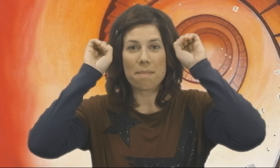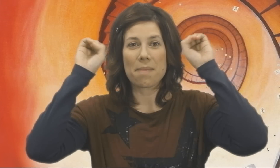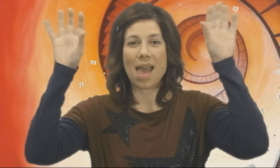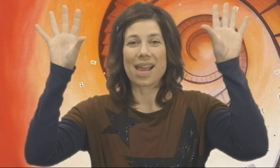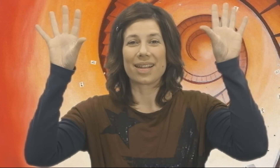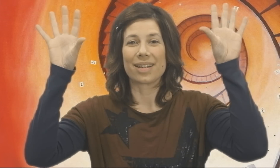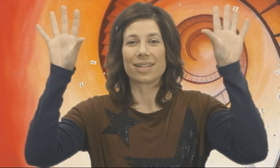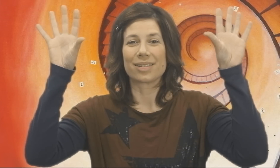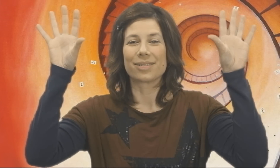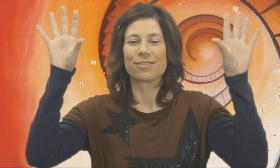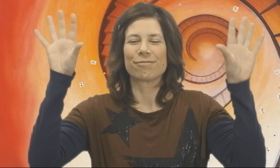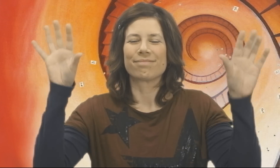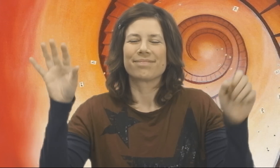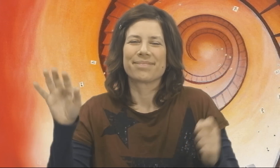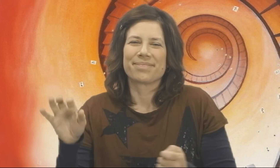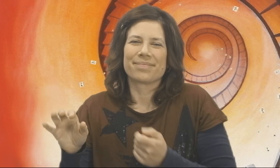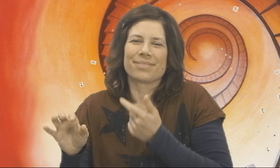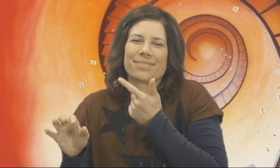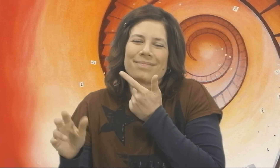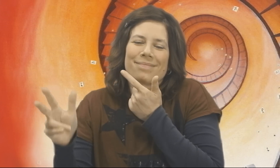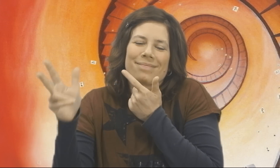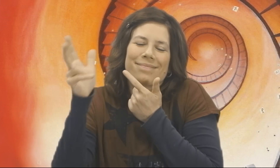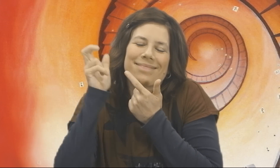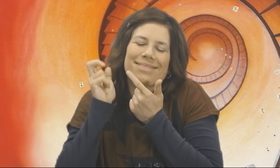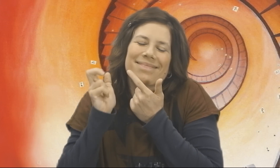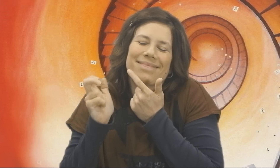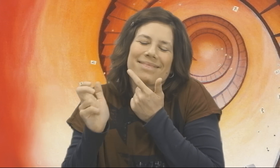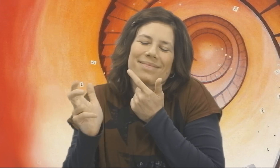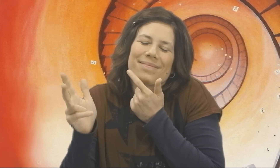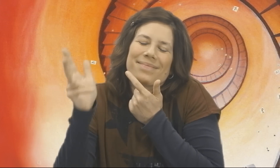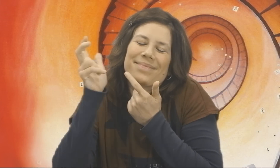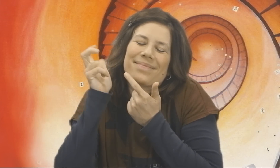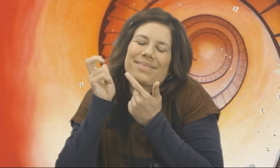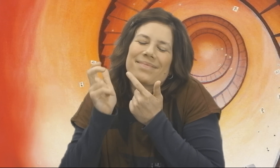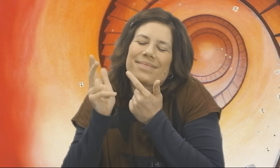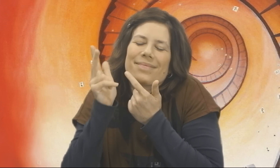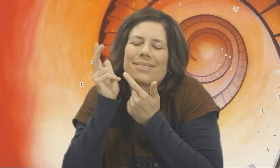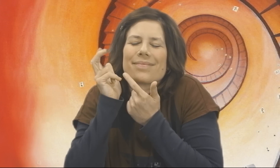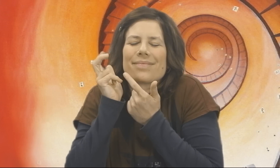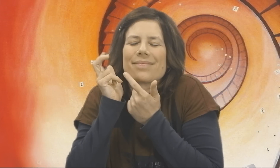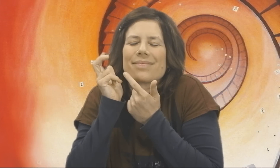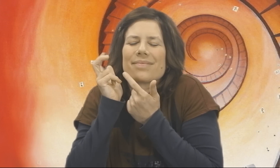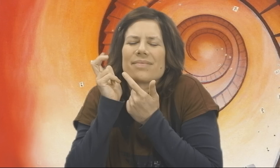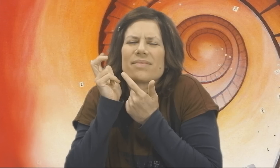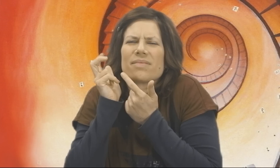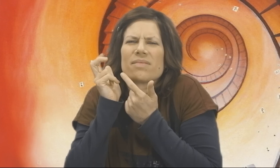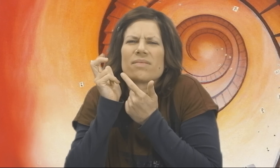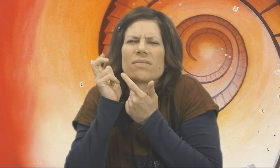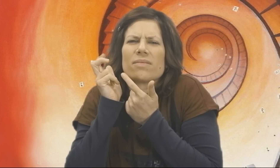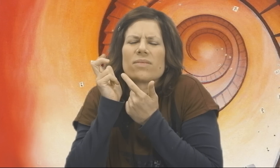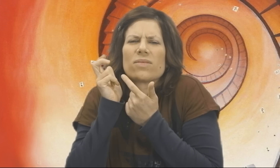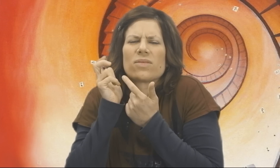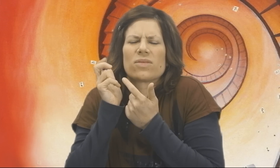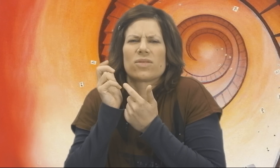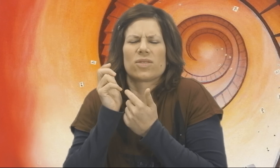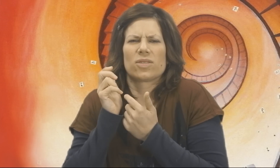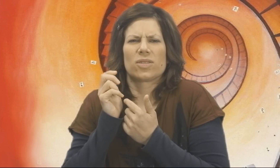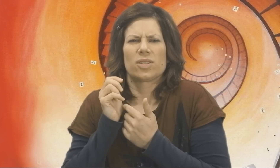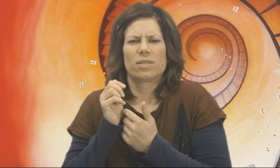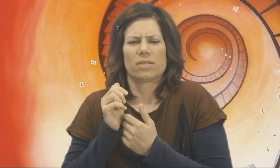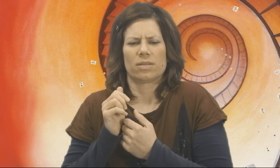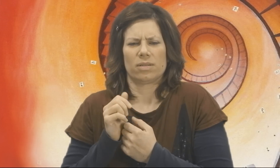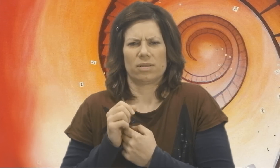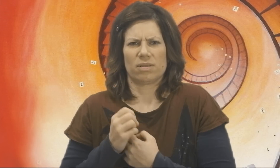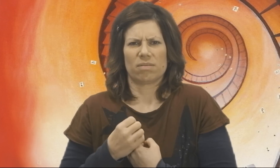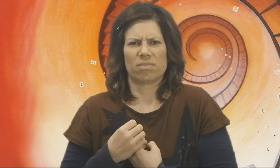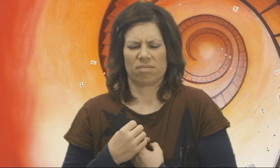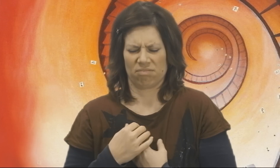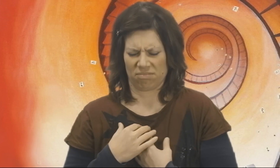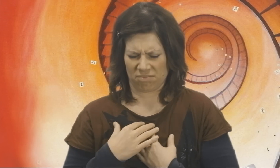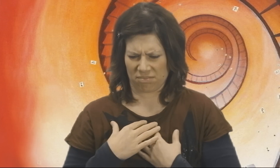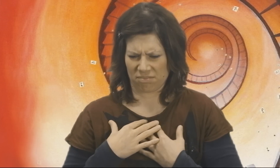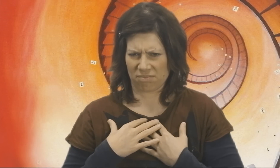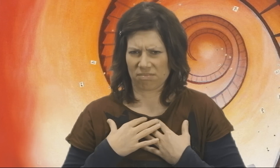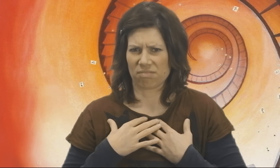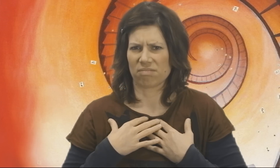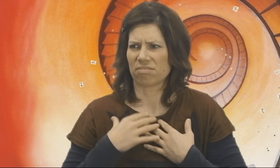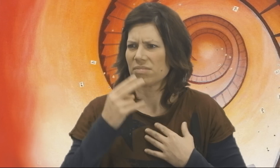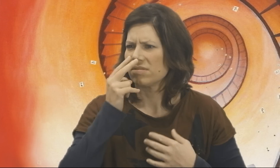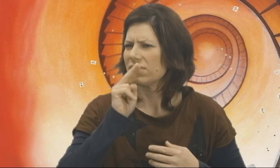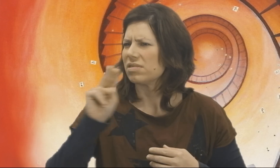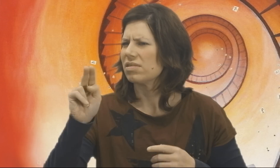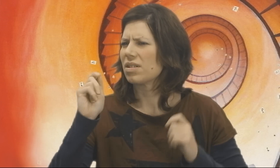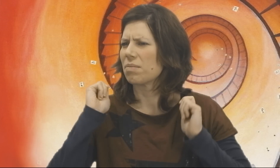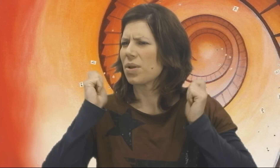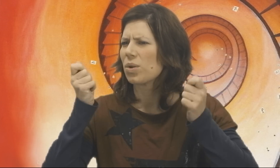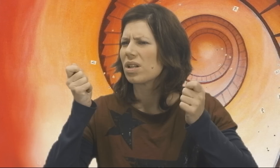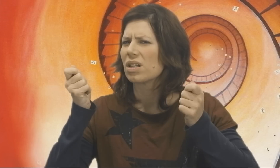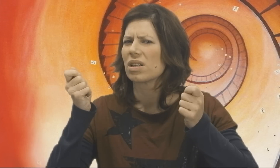Mary stops smiling. She looks at Paul.